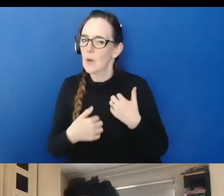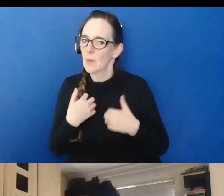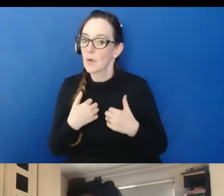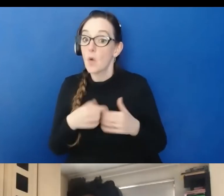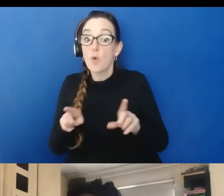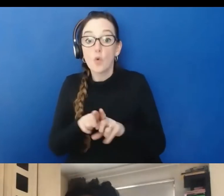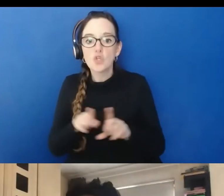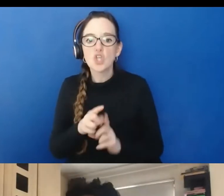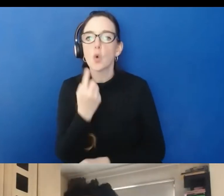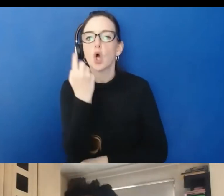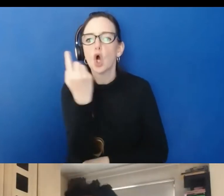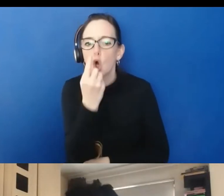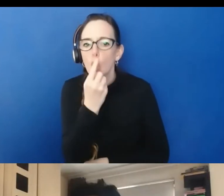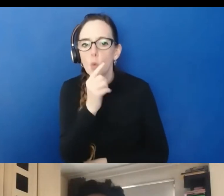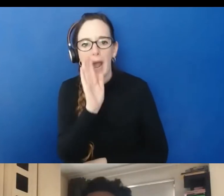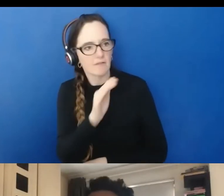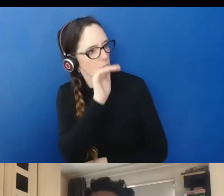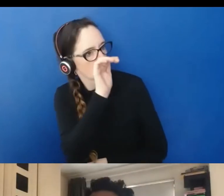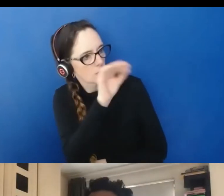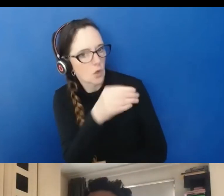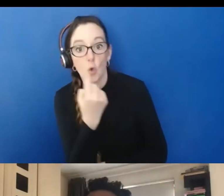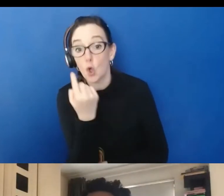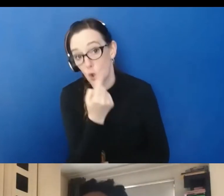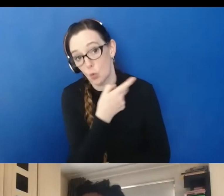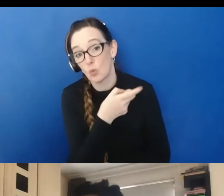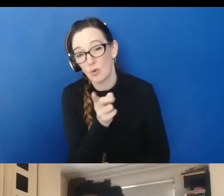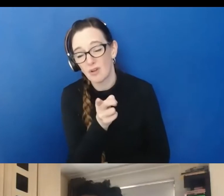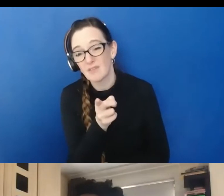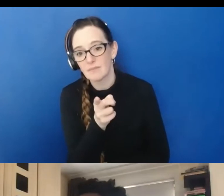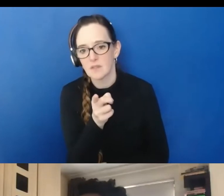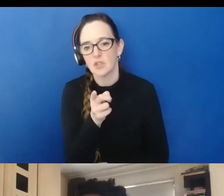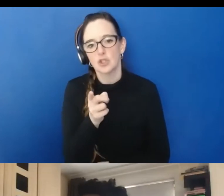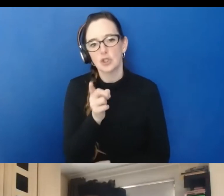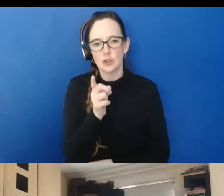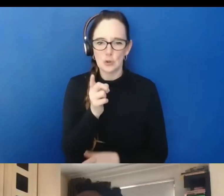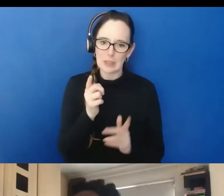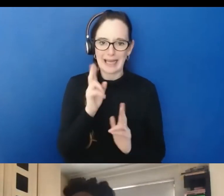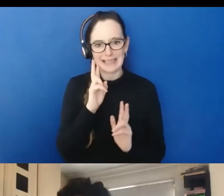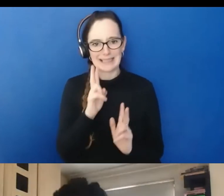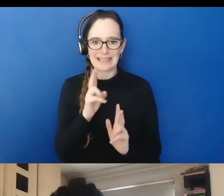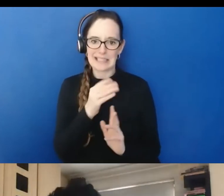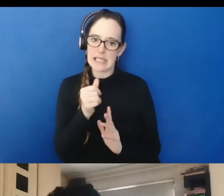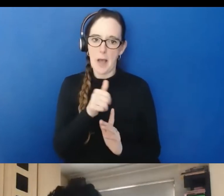to as well and quite often you find certain characteristics in certain places and they're less likely in others.